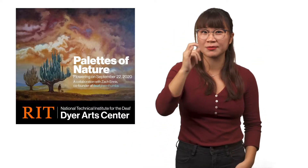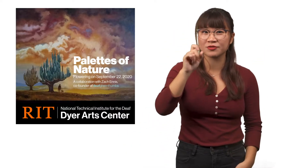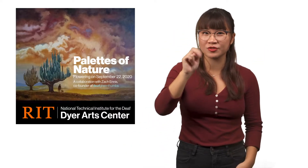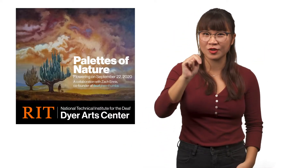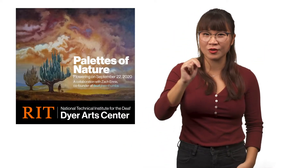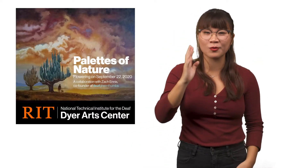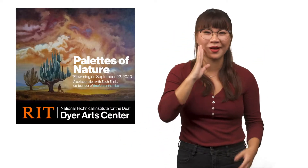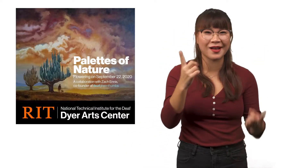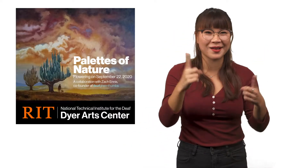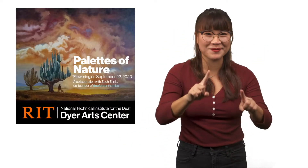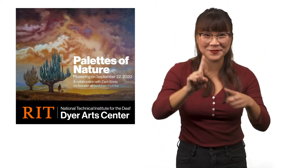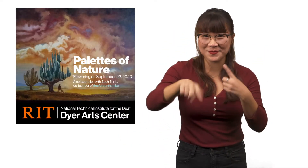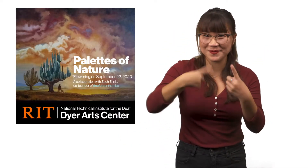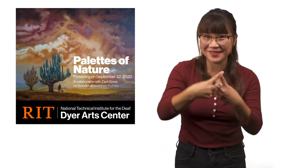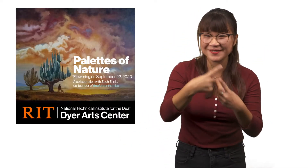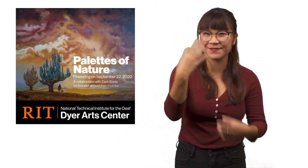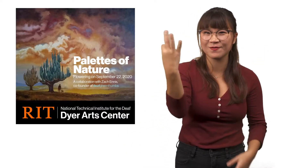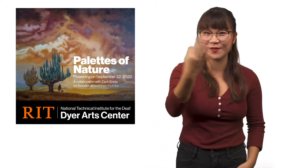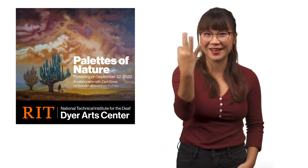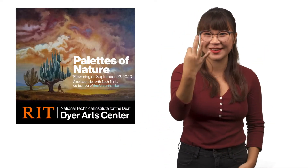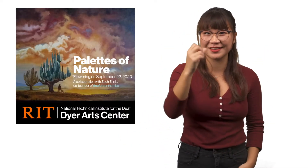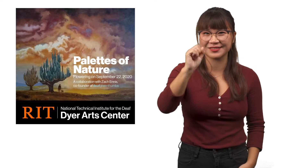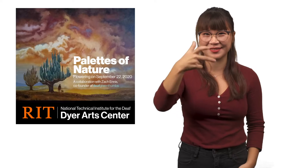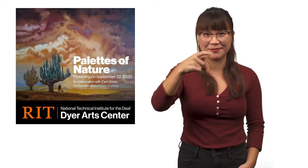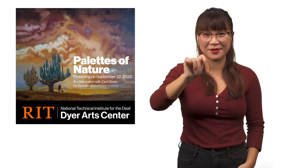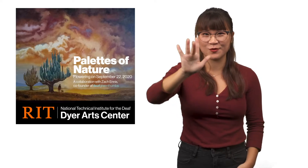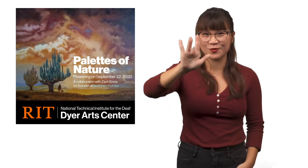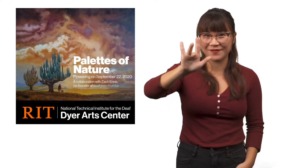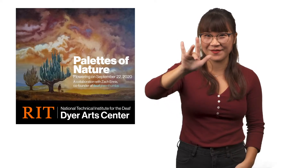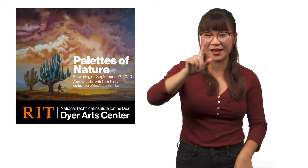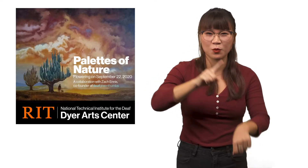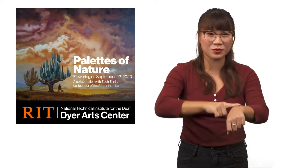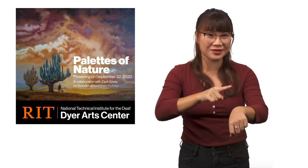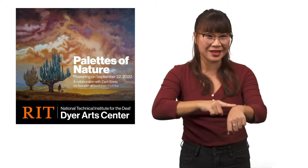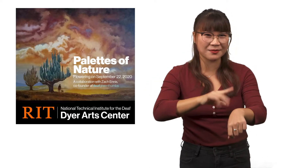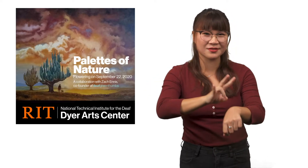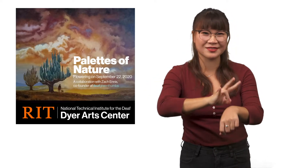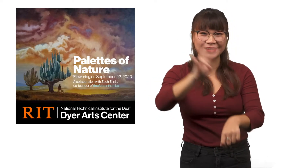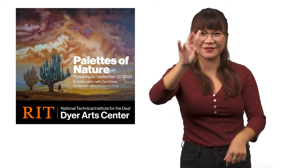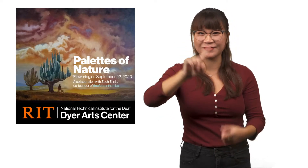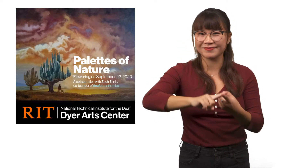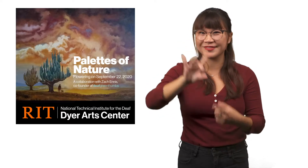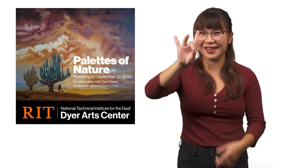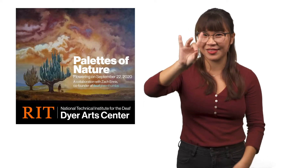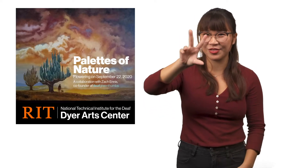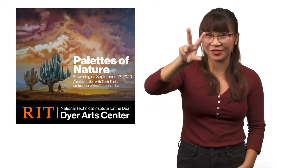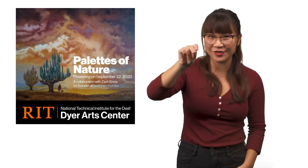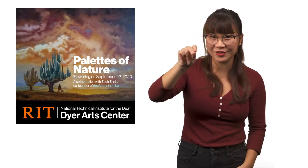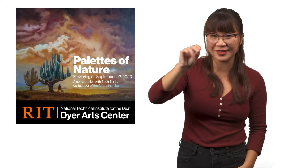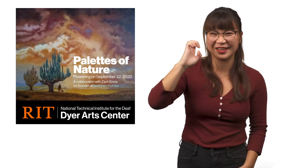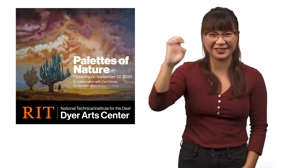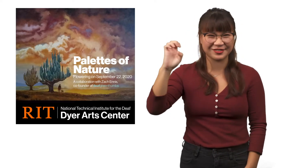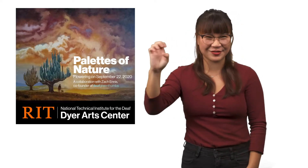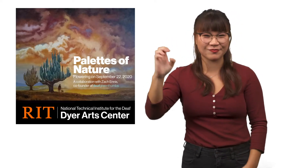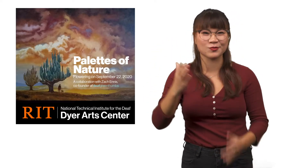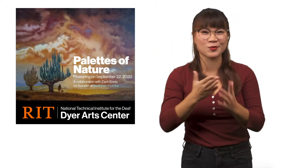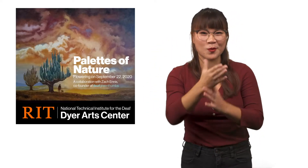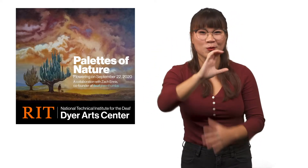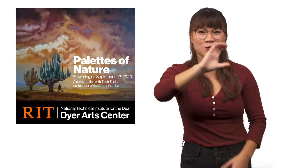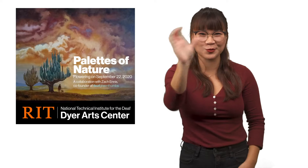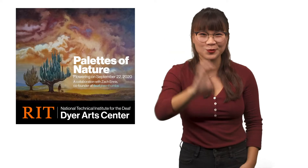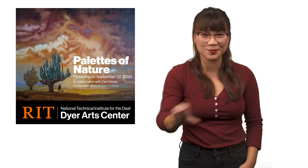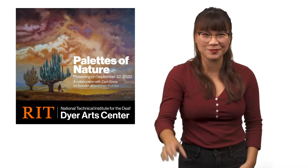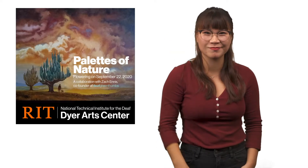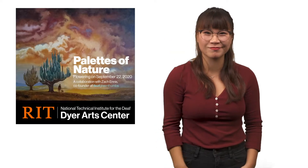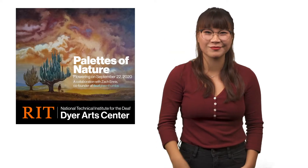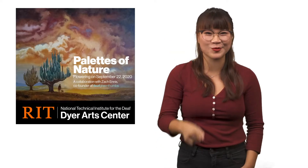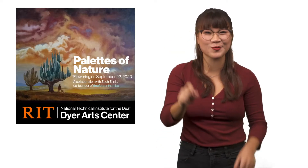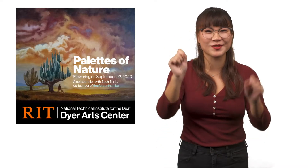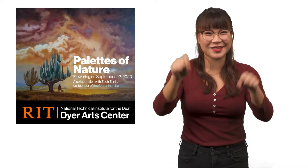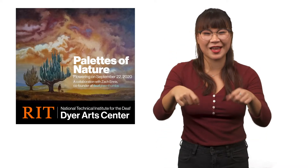The opening reception will be held on Friday, September 25, from 7 to 8:30 pm Eastern